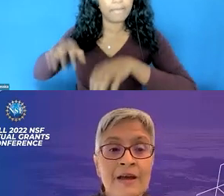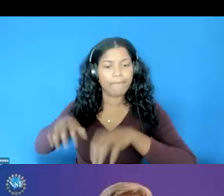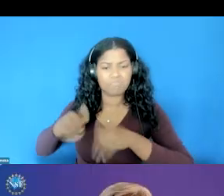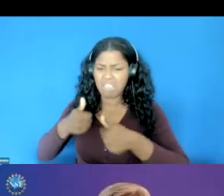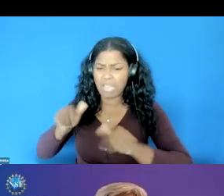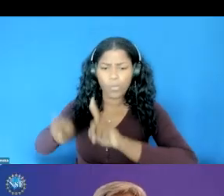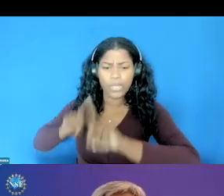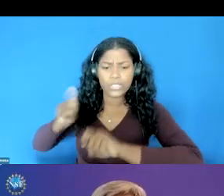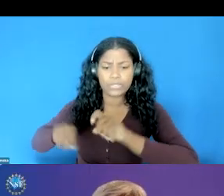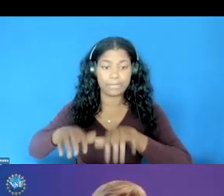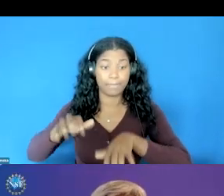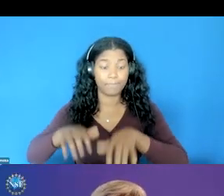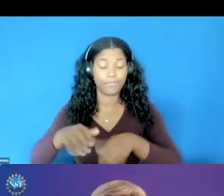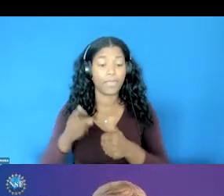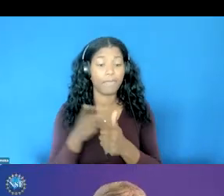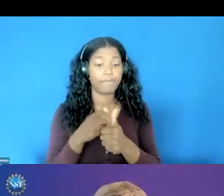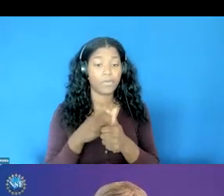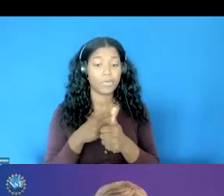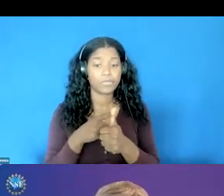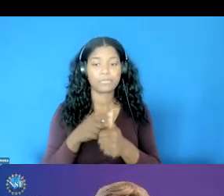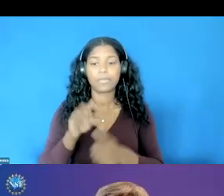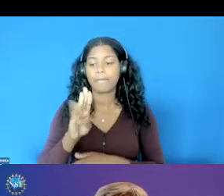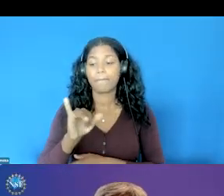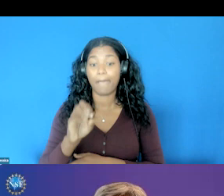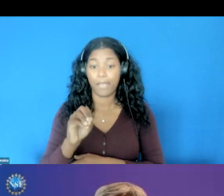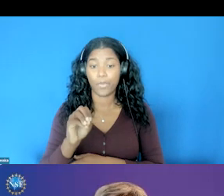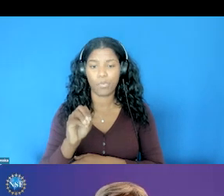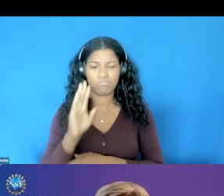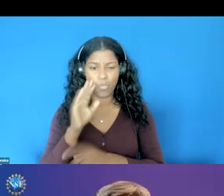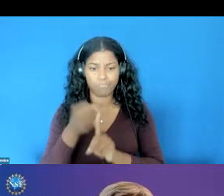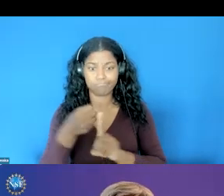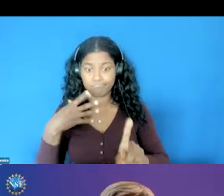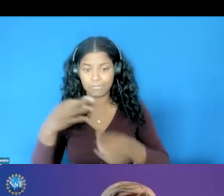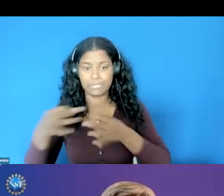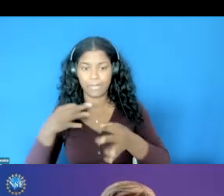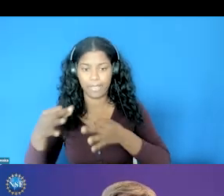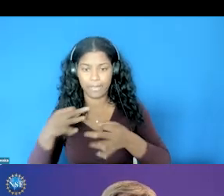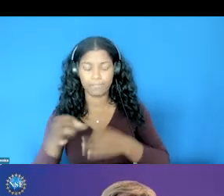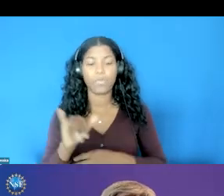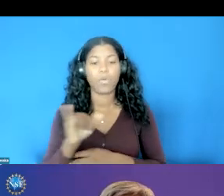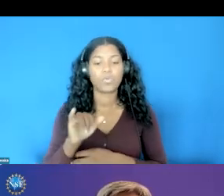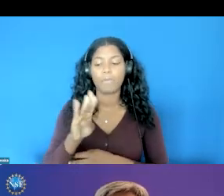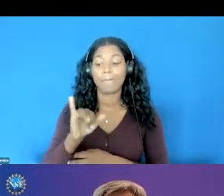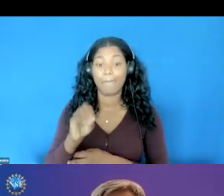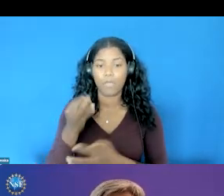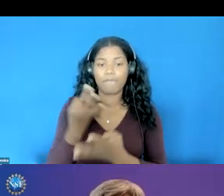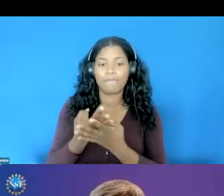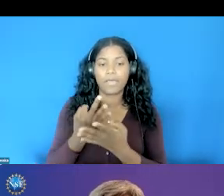First we'll give an overview of the BIO directorate, followed by information on BIO-funding programs and finally some tips